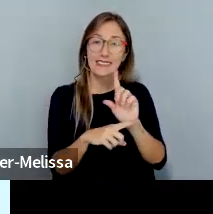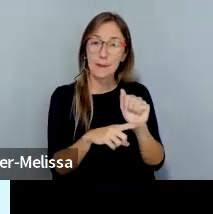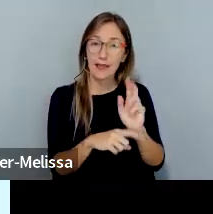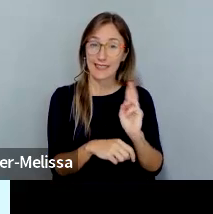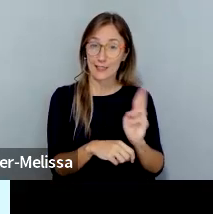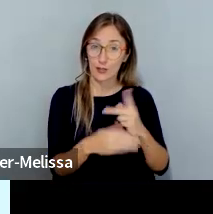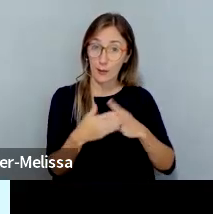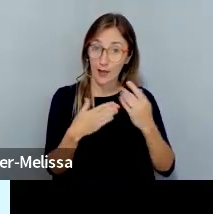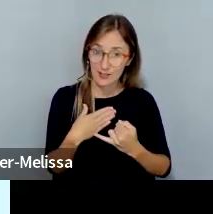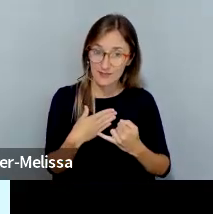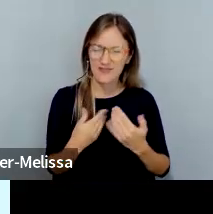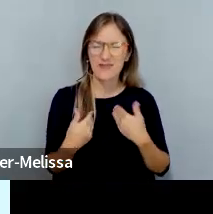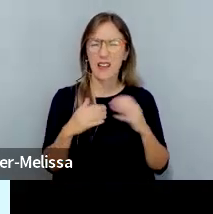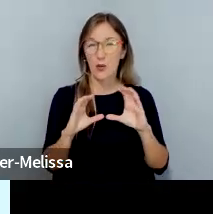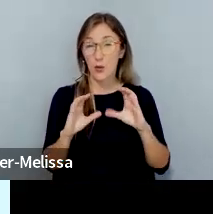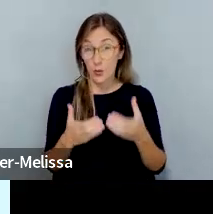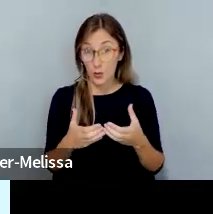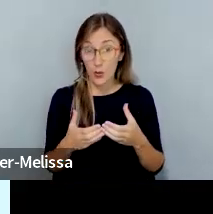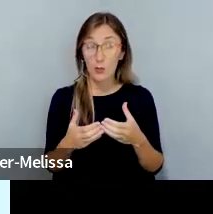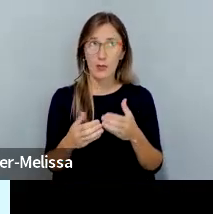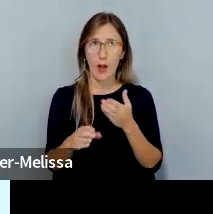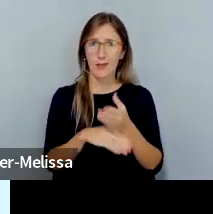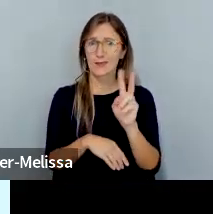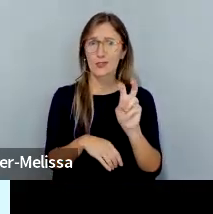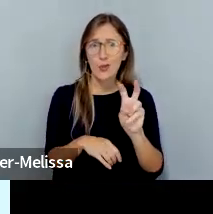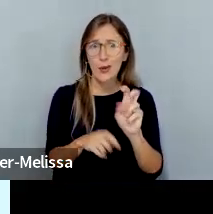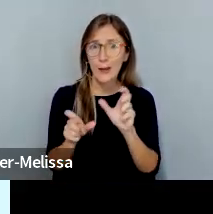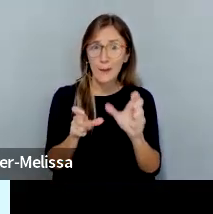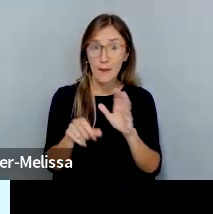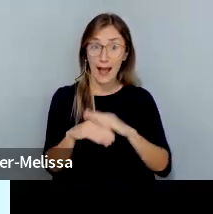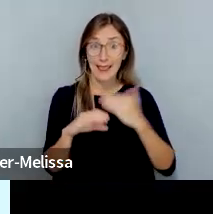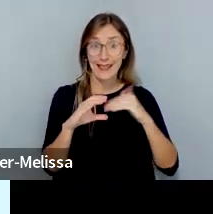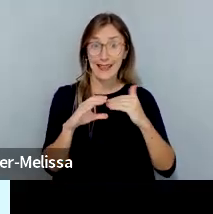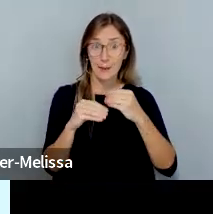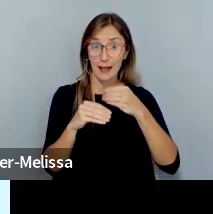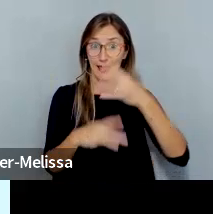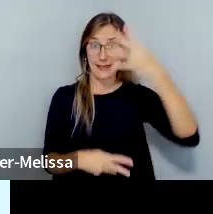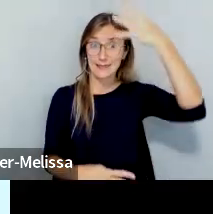this. People need to know that there is a disability history project going